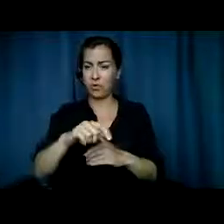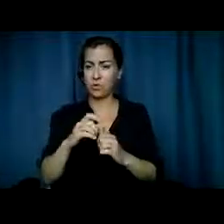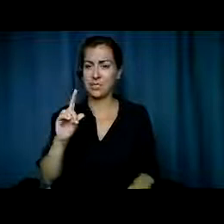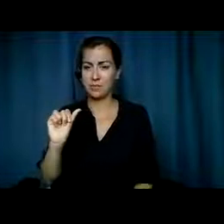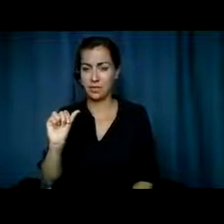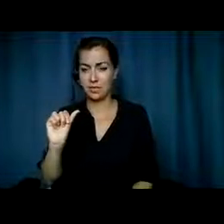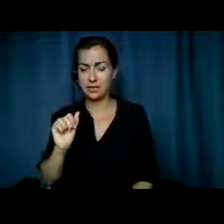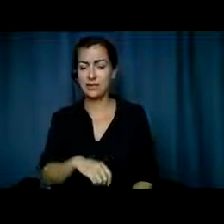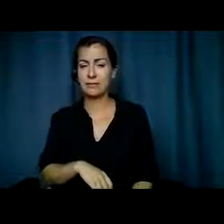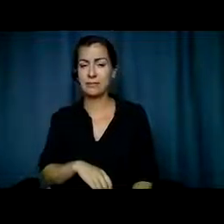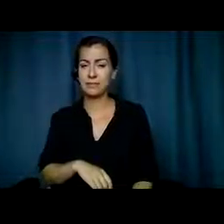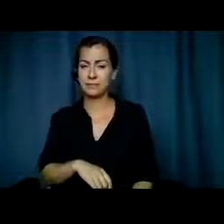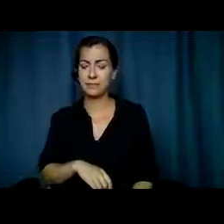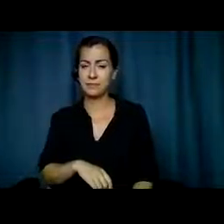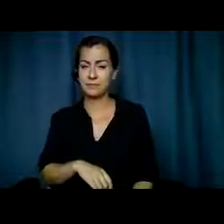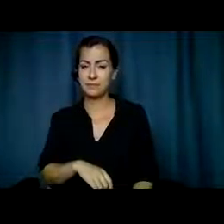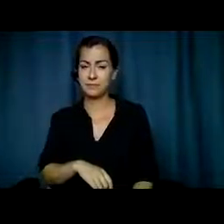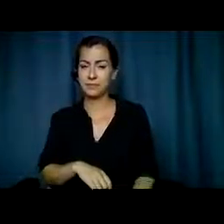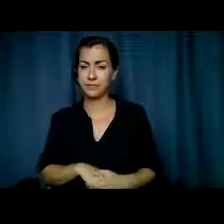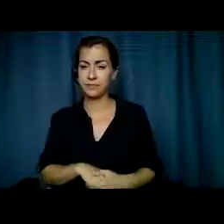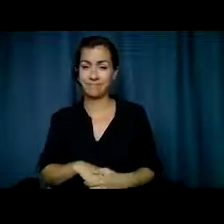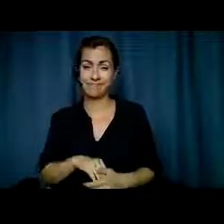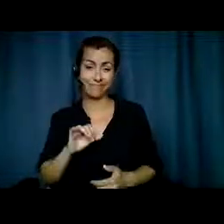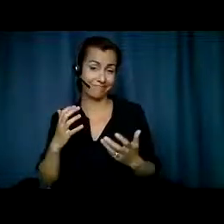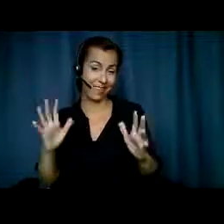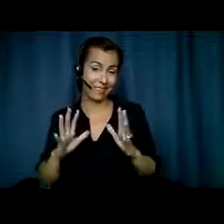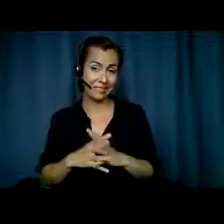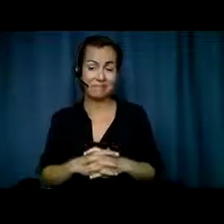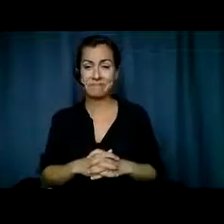they feel will represent their needs on local, state and federal levels,